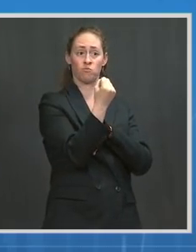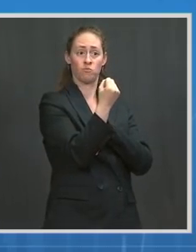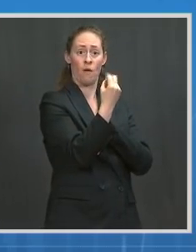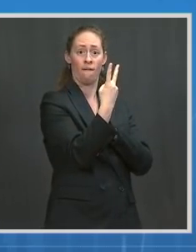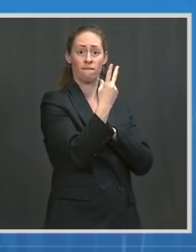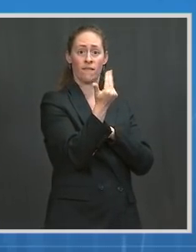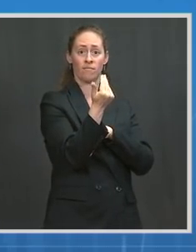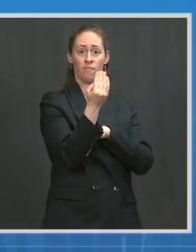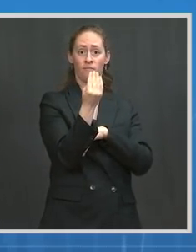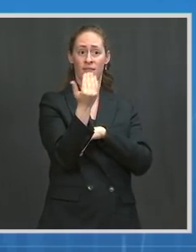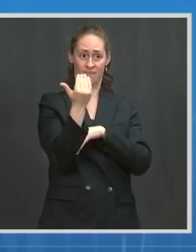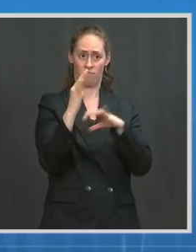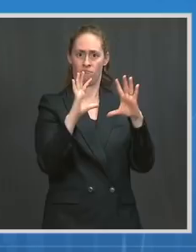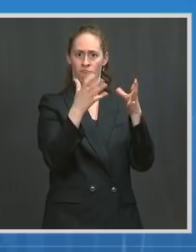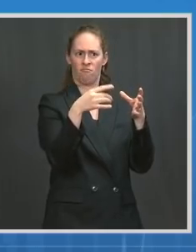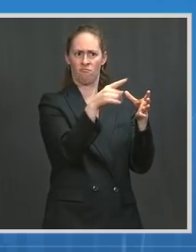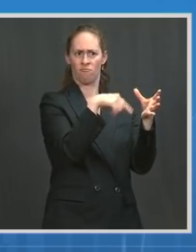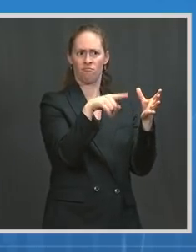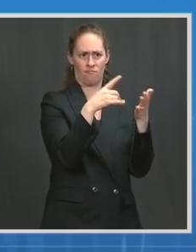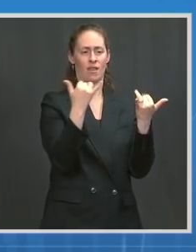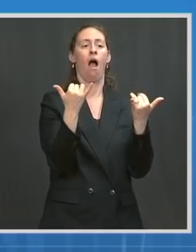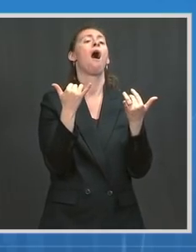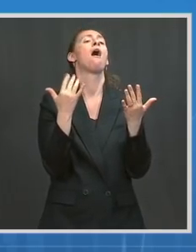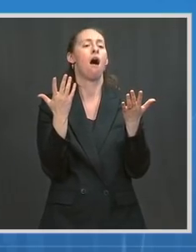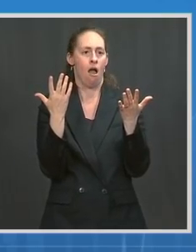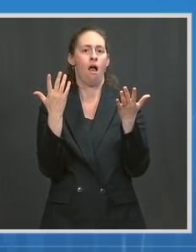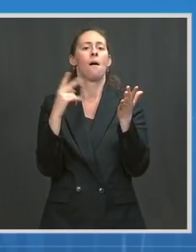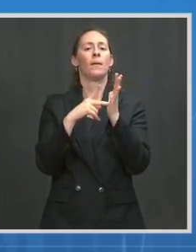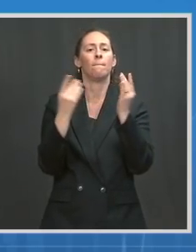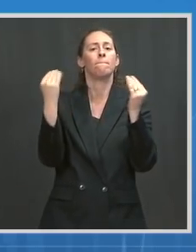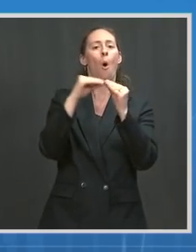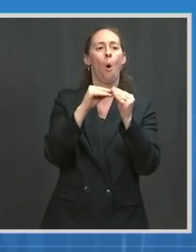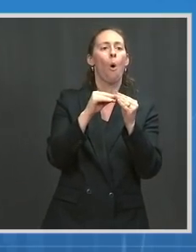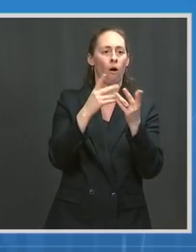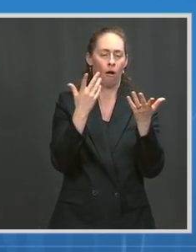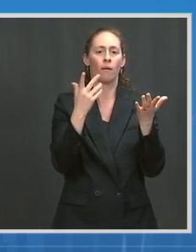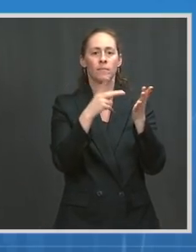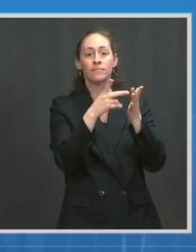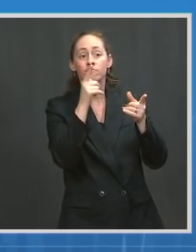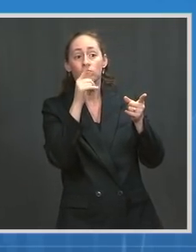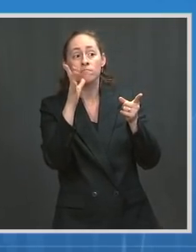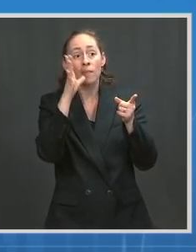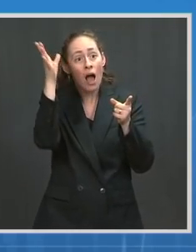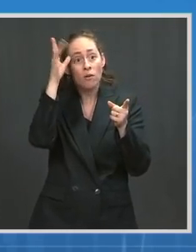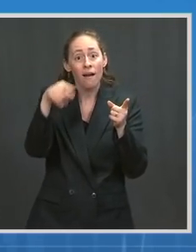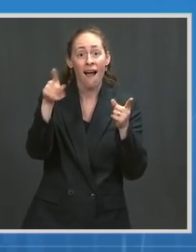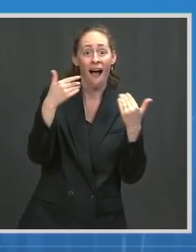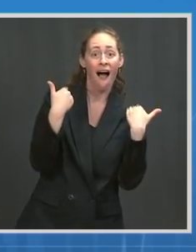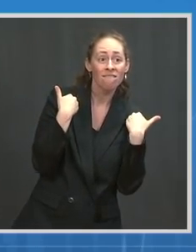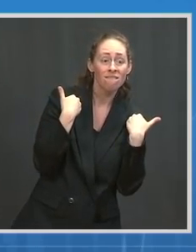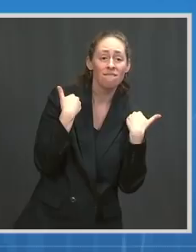for parents to want the vaccine themselves, but for parents to want to get their children vaccinated as well. Absolutely.